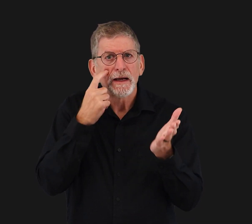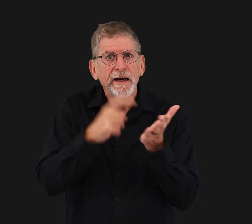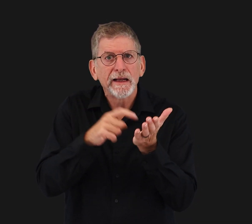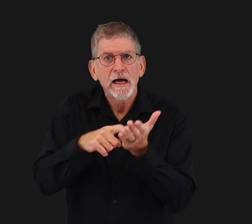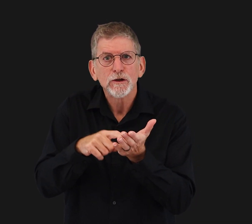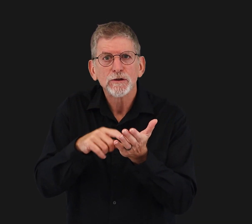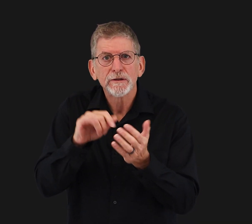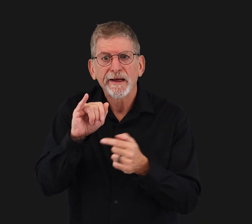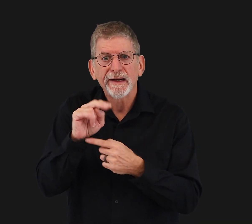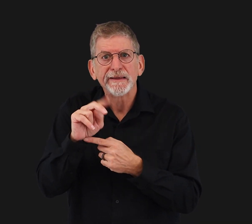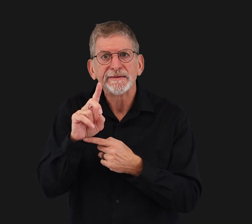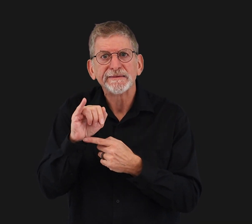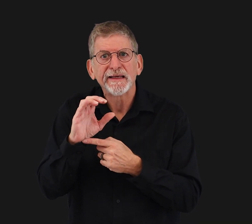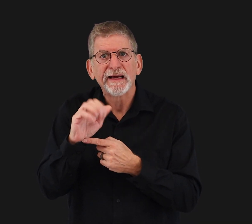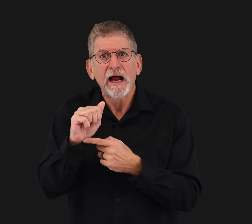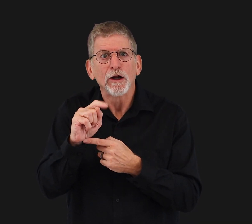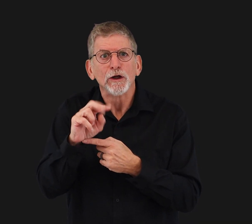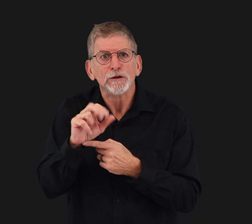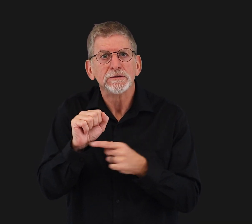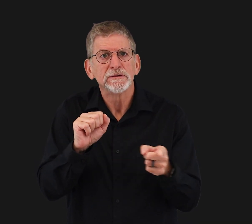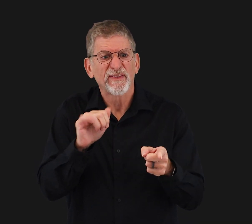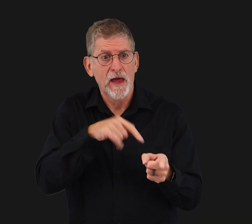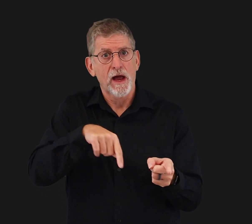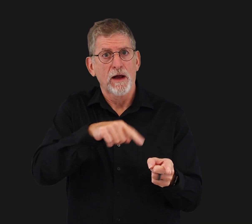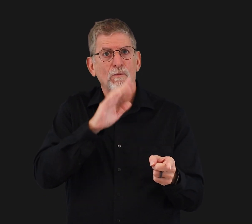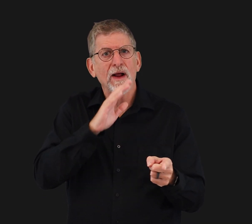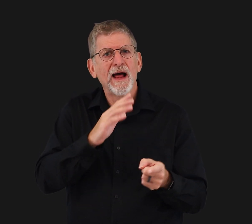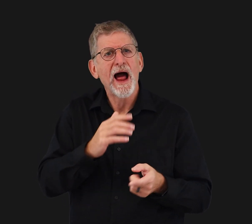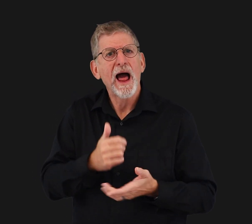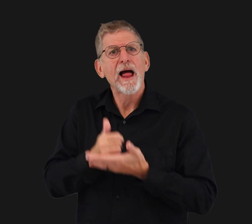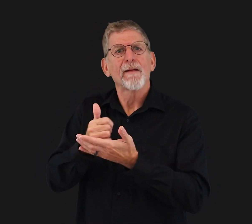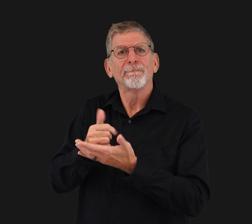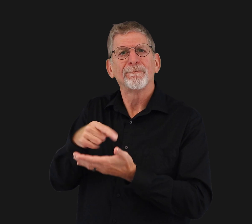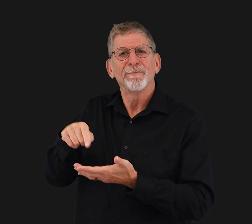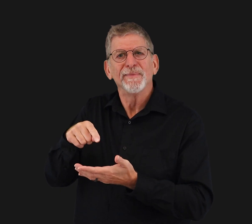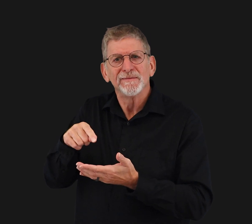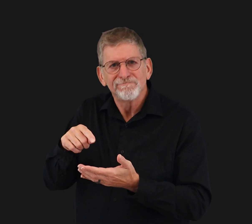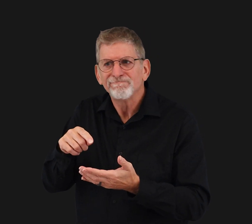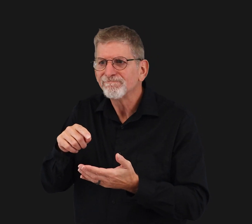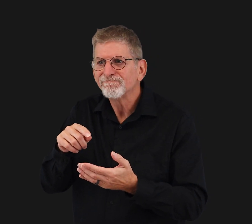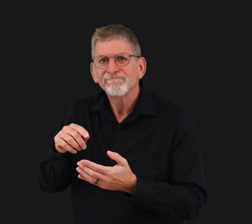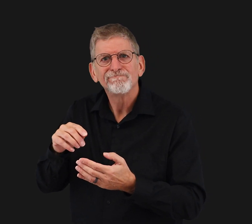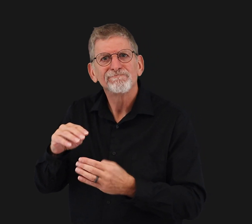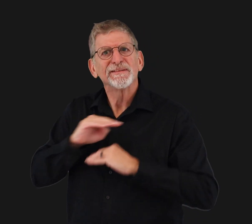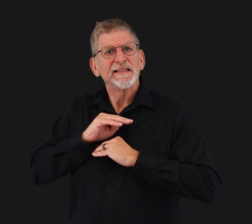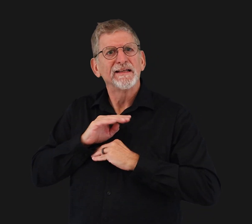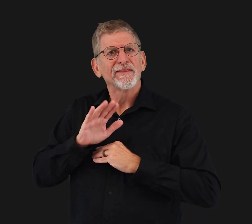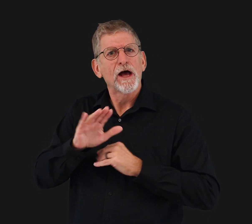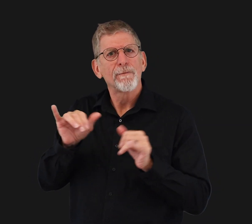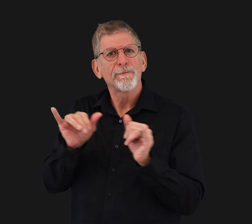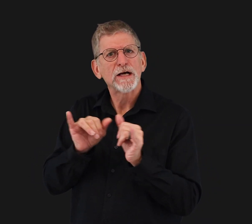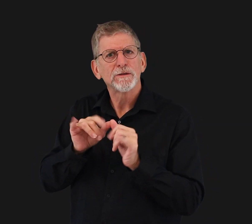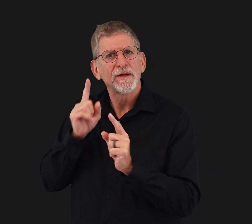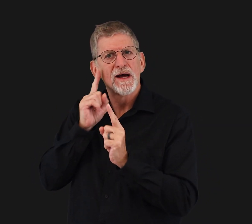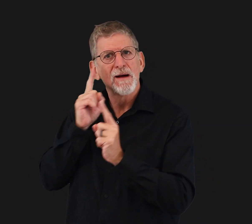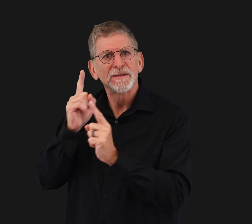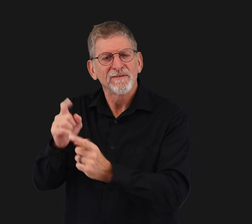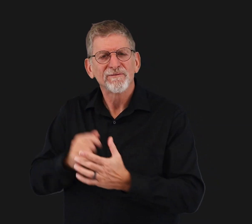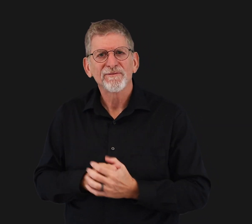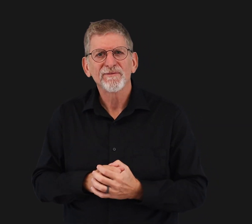indicators to assist them in meeting their measurement objectives.